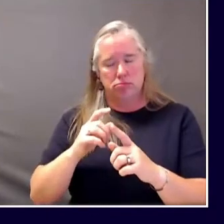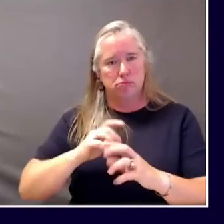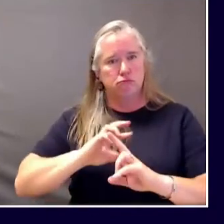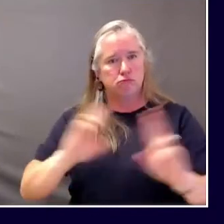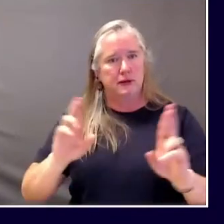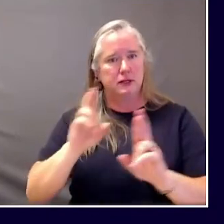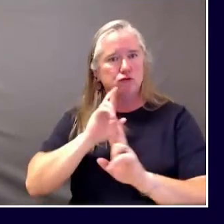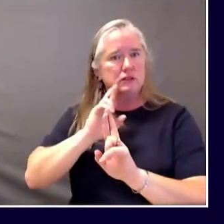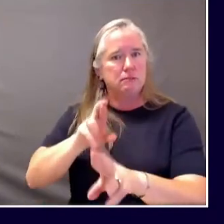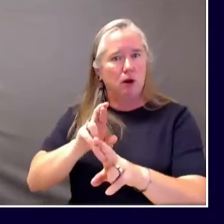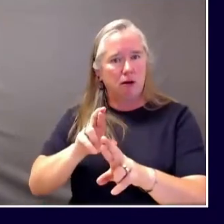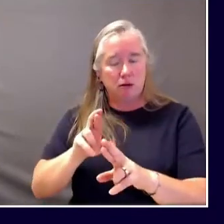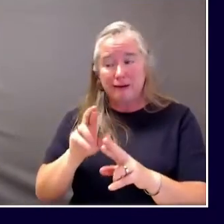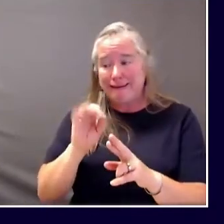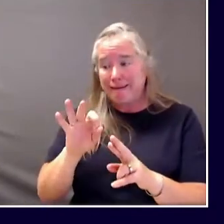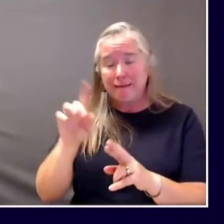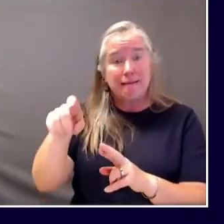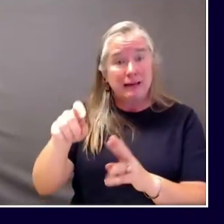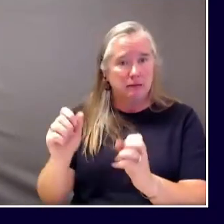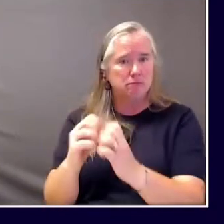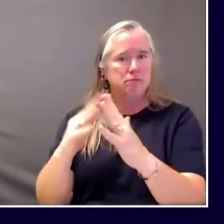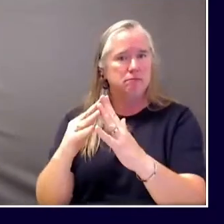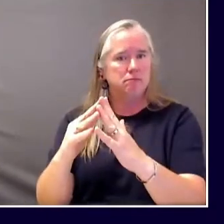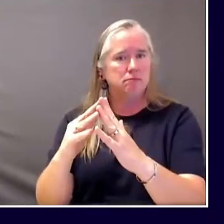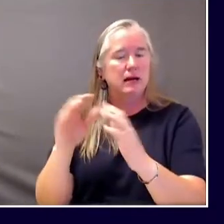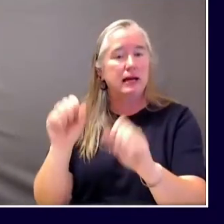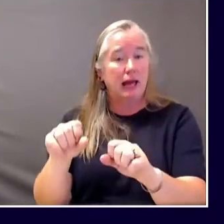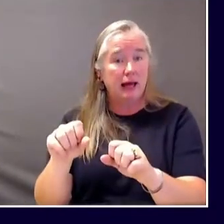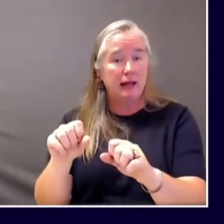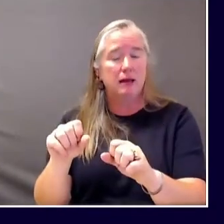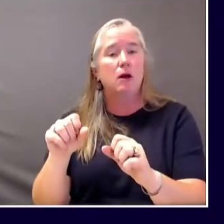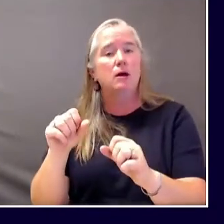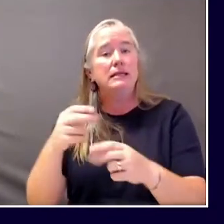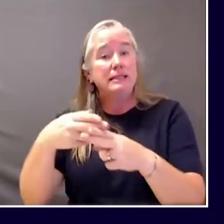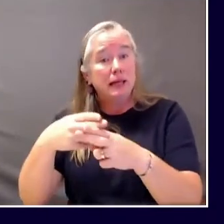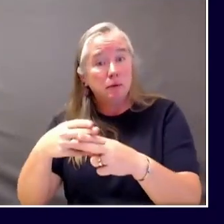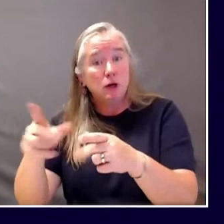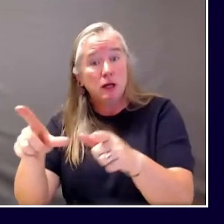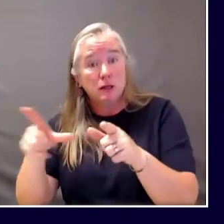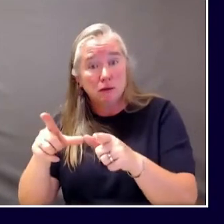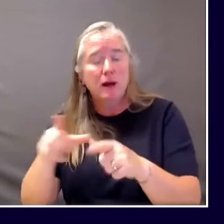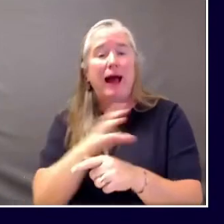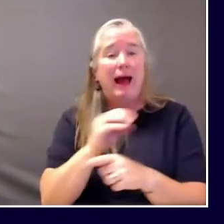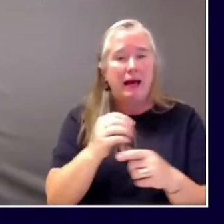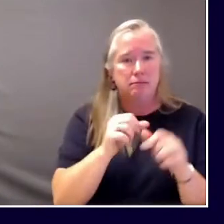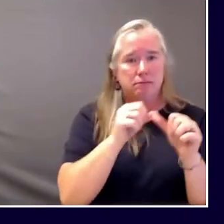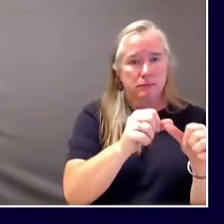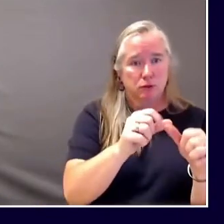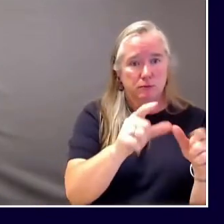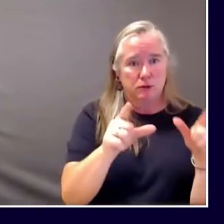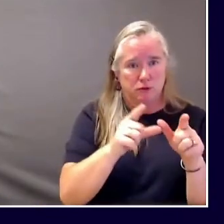set up a state that will be open